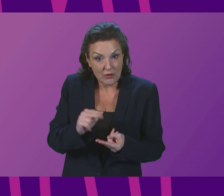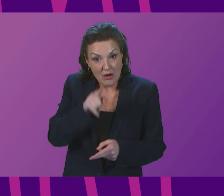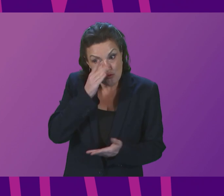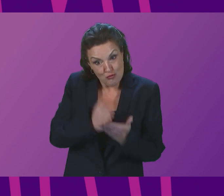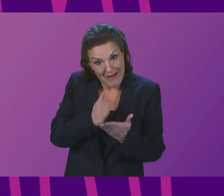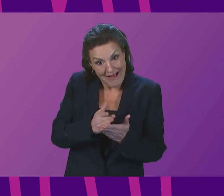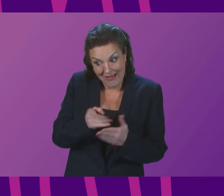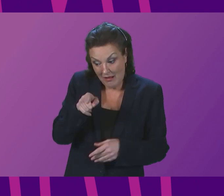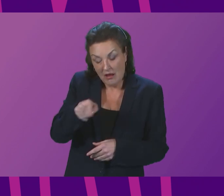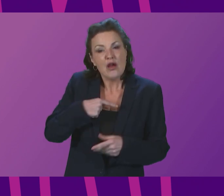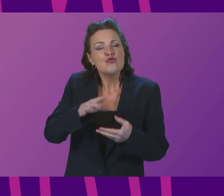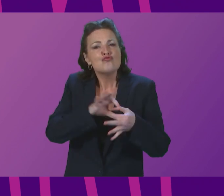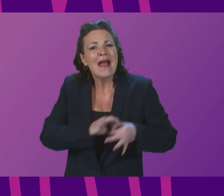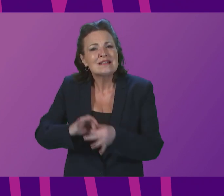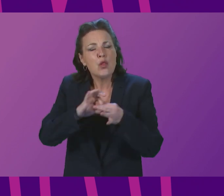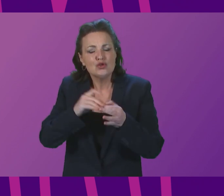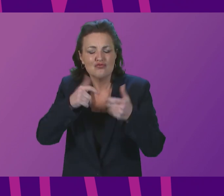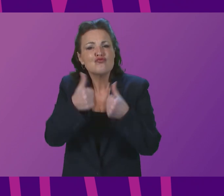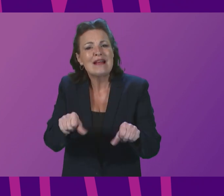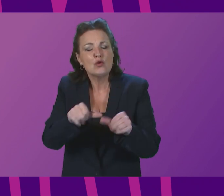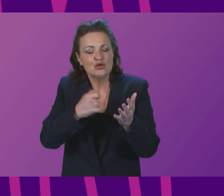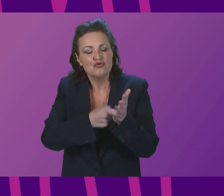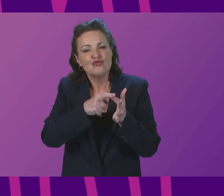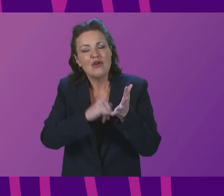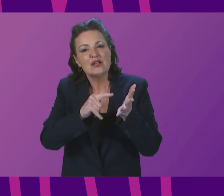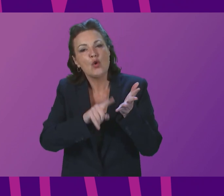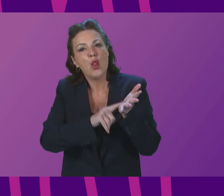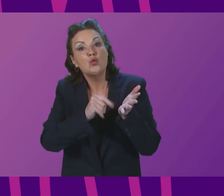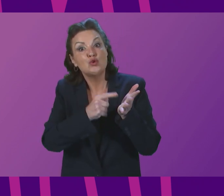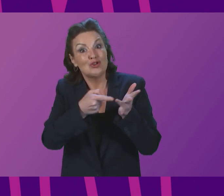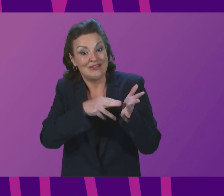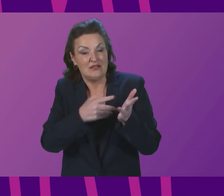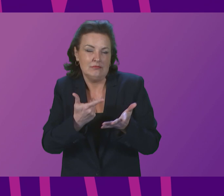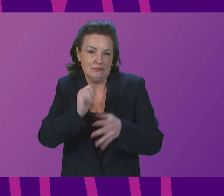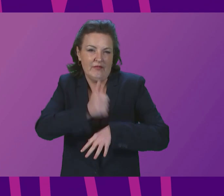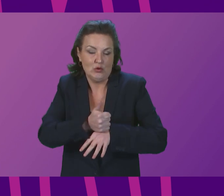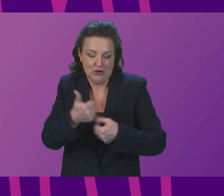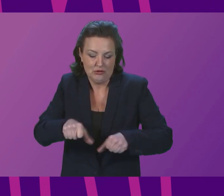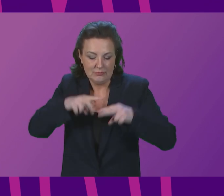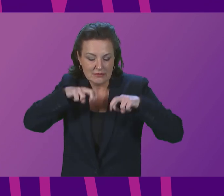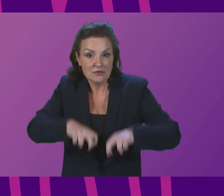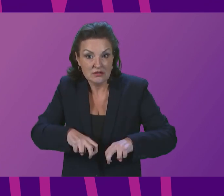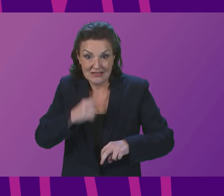The Resolution Foundation has estimated that an additional 1.3 million people across the